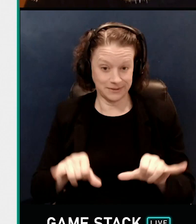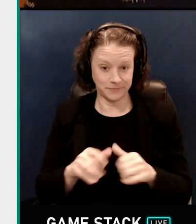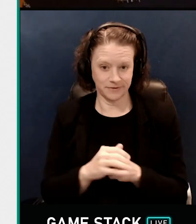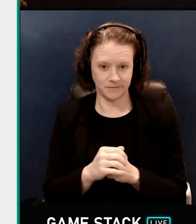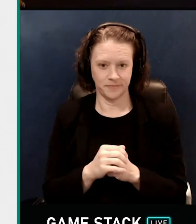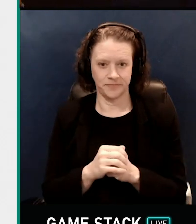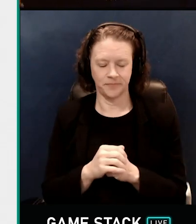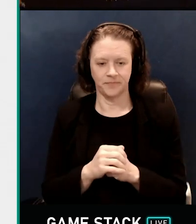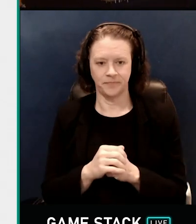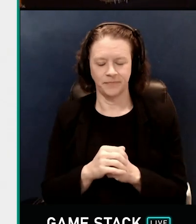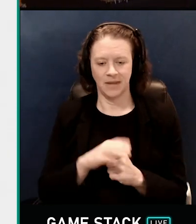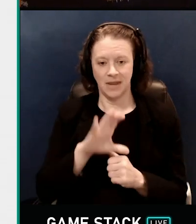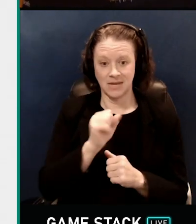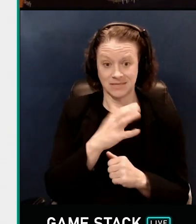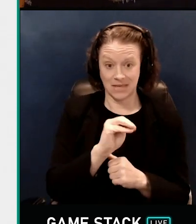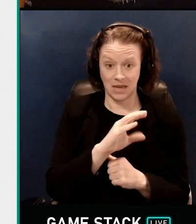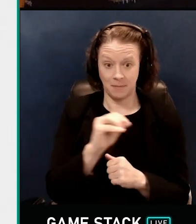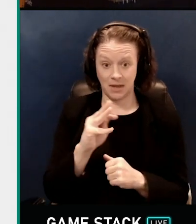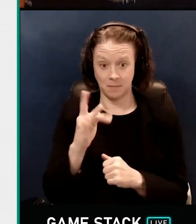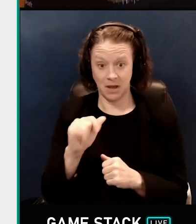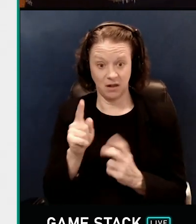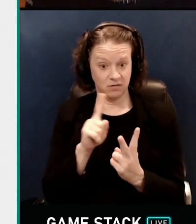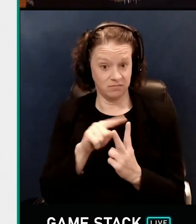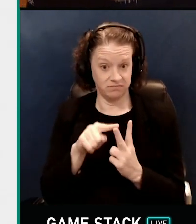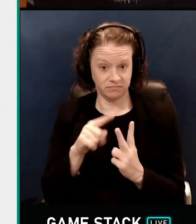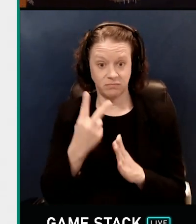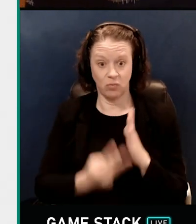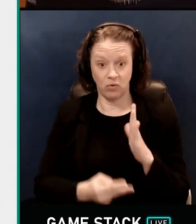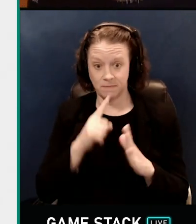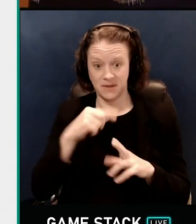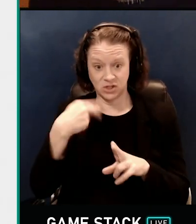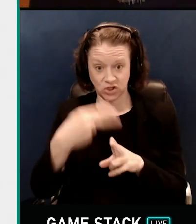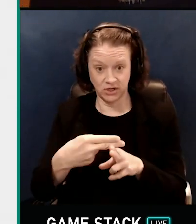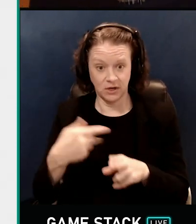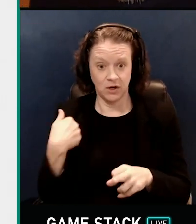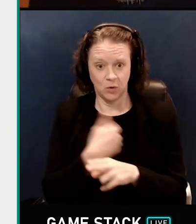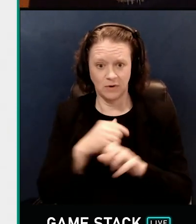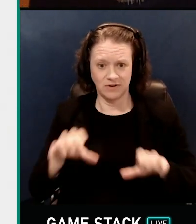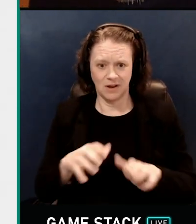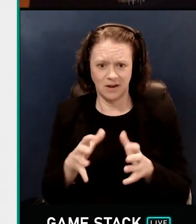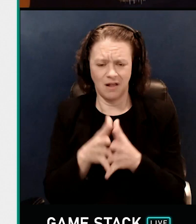As both Sam and Michael mentioned, we've done a lot of work on the development front.